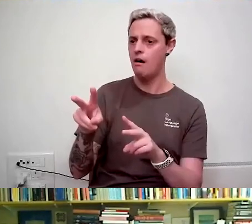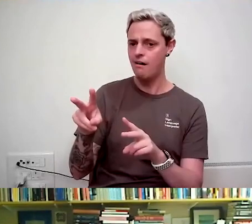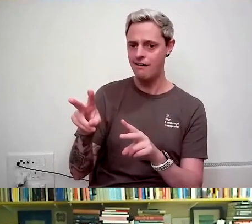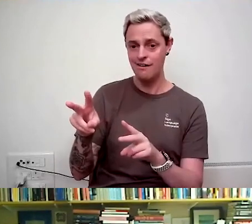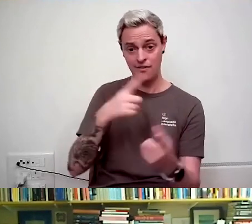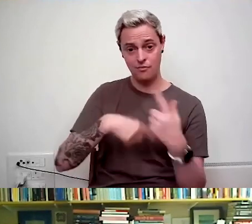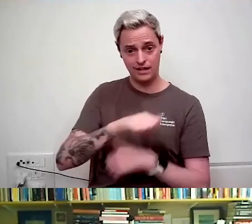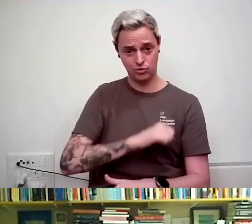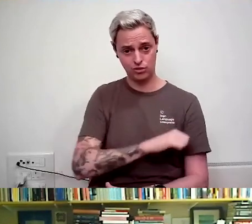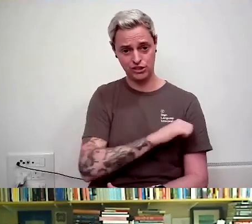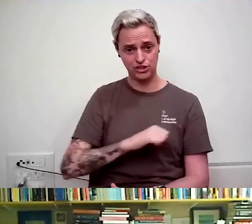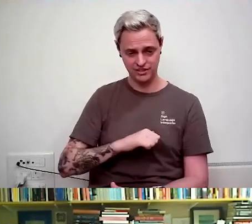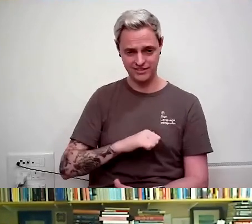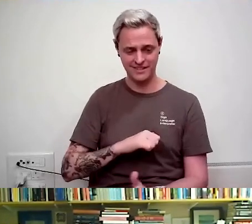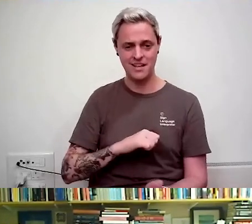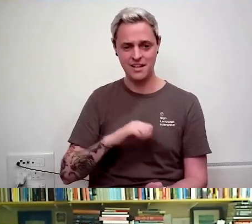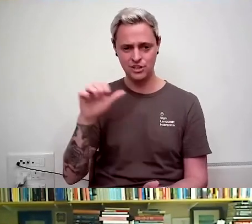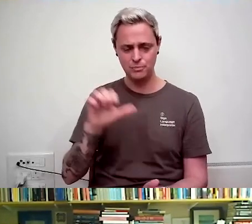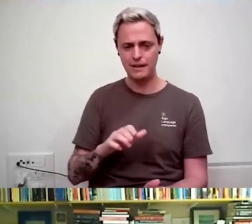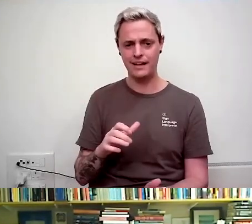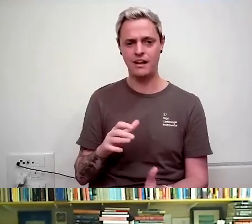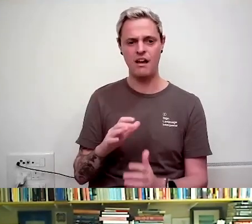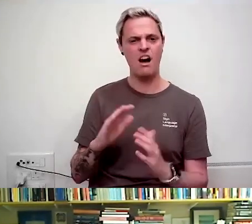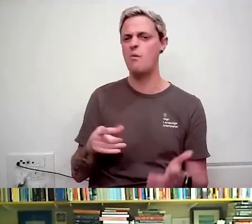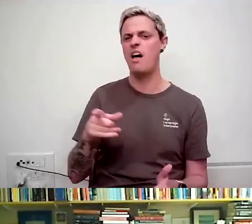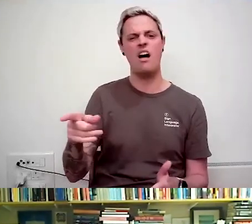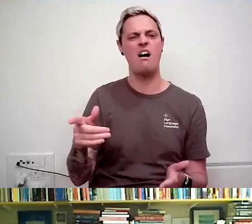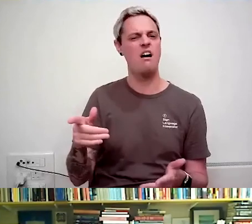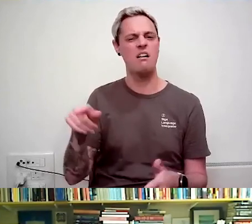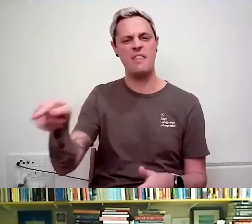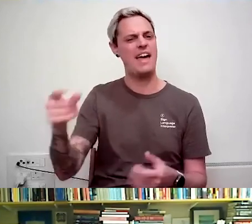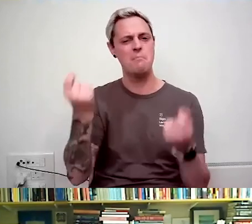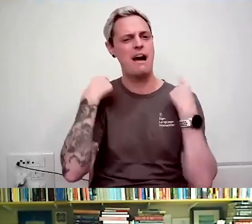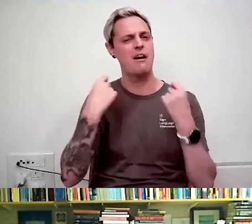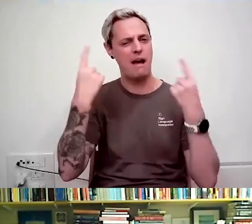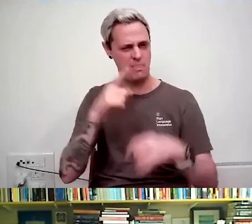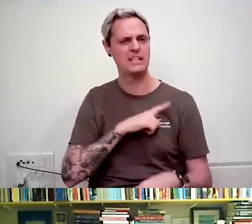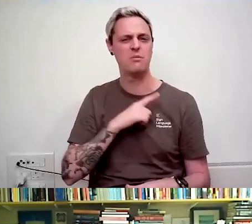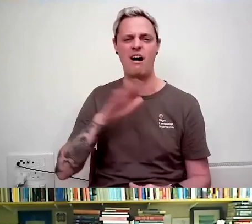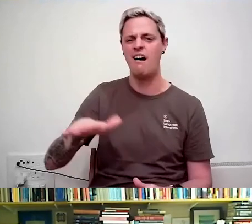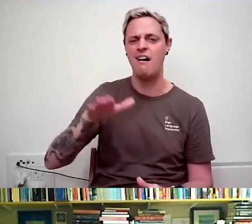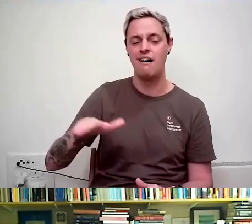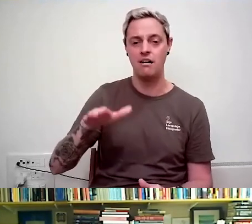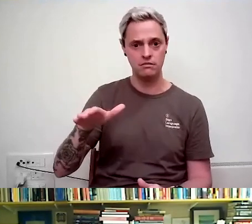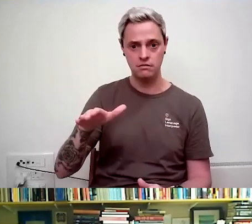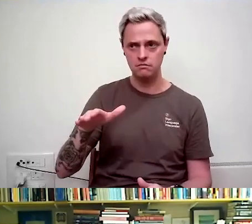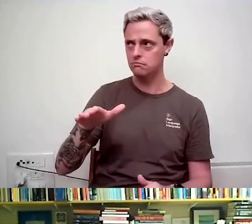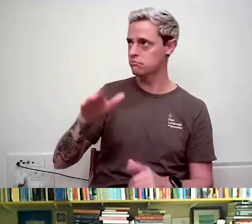it seems to me it's a kind of dangerous thing to keep saying "Oh well, they do that because they don't understand." So I’m.